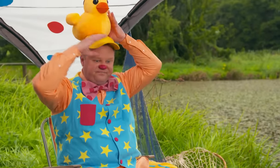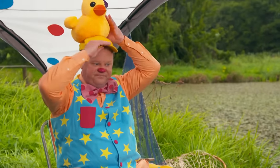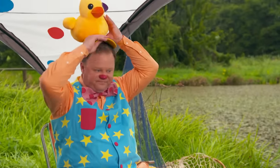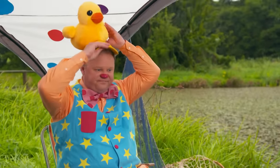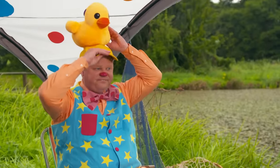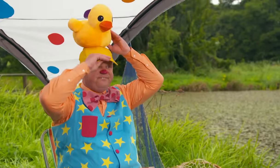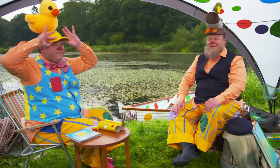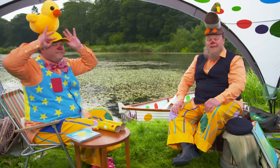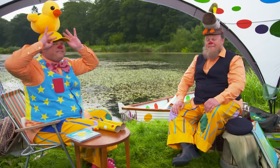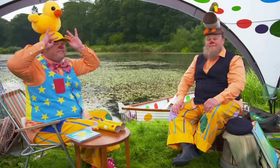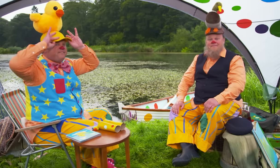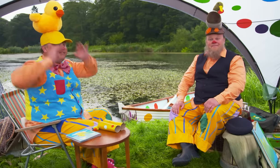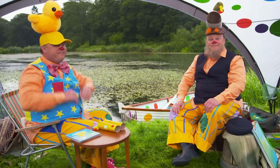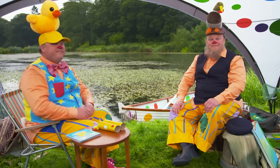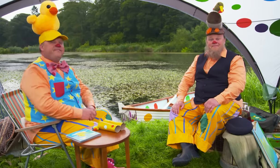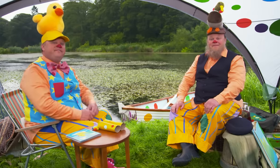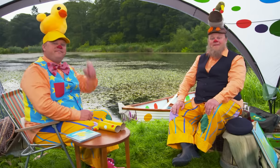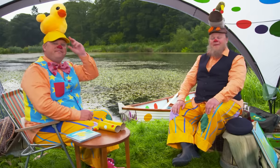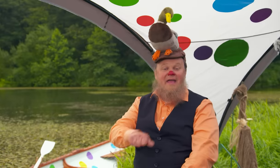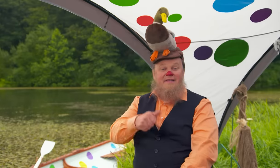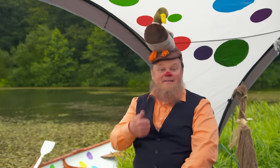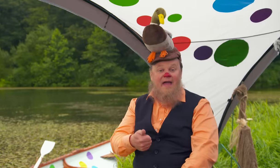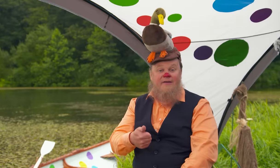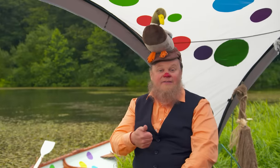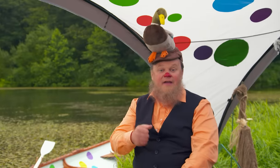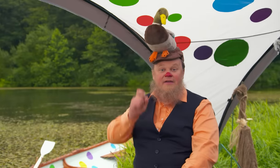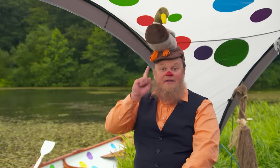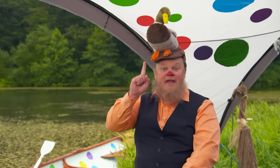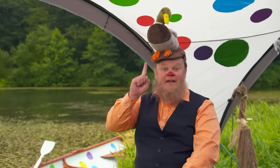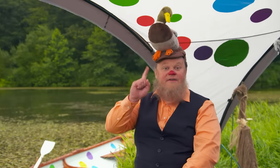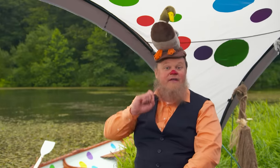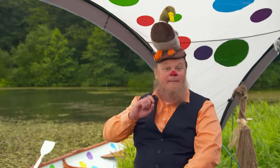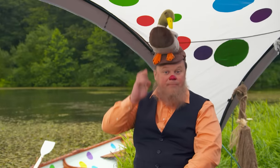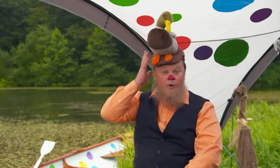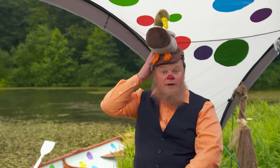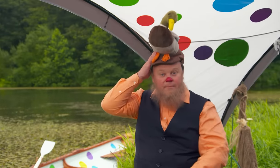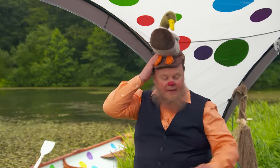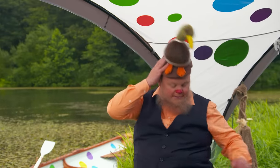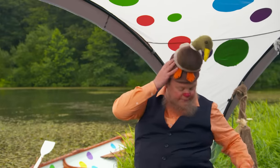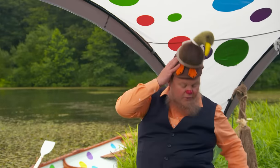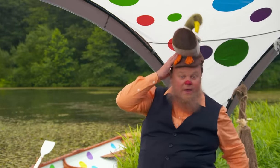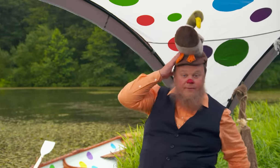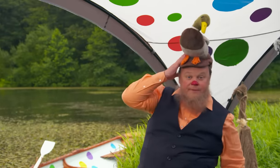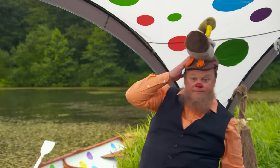what's your next tip fisherman tumble next you need a very important piece of equipment